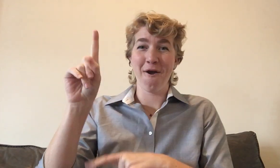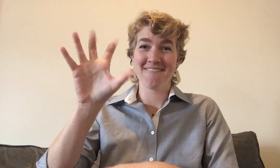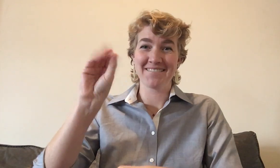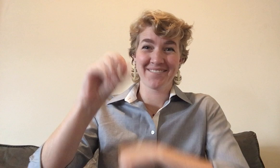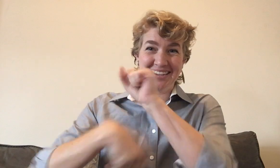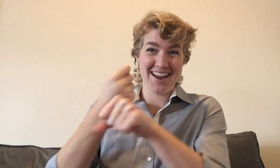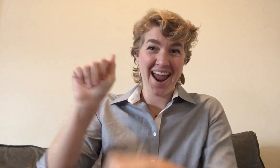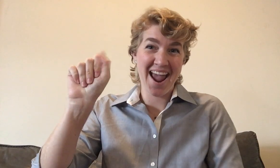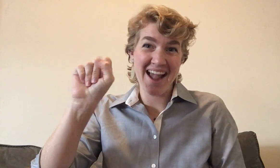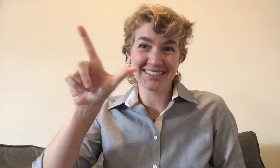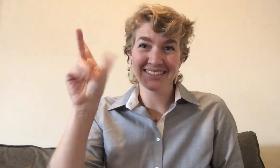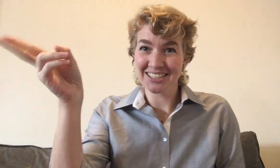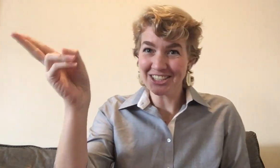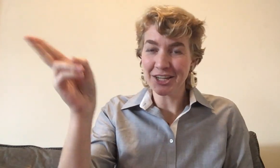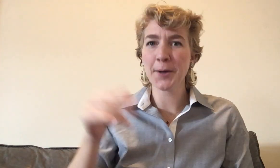for the past 150 years of ASL history.